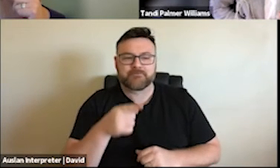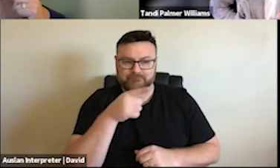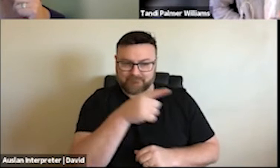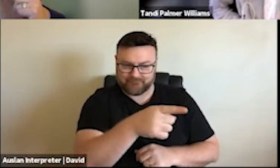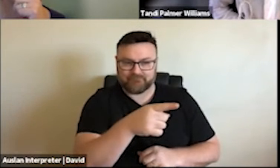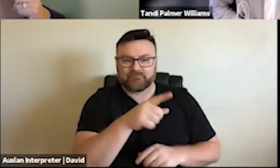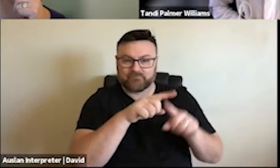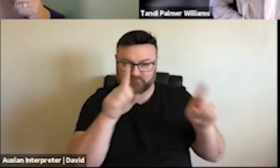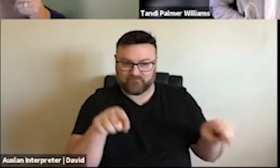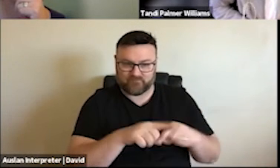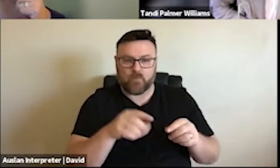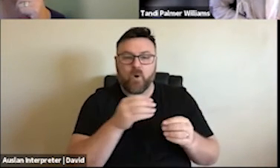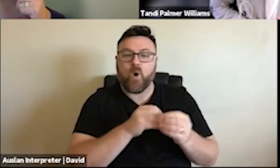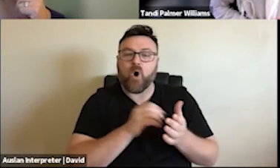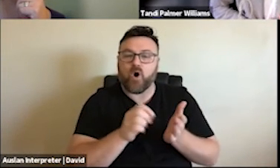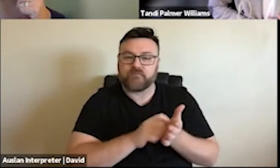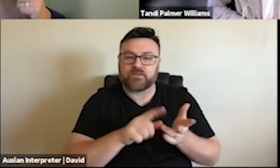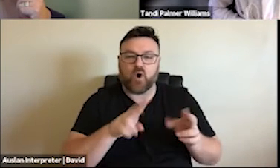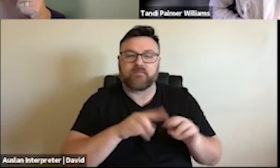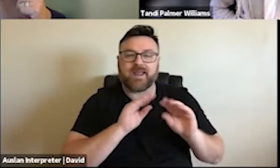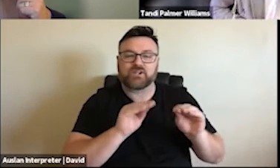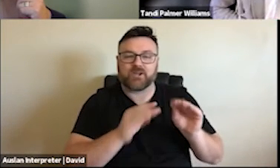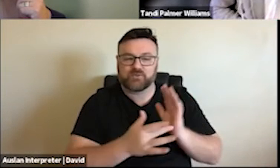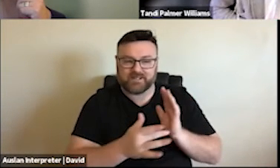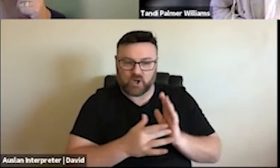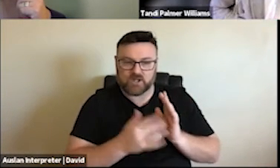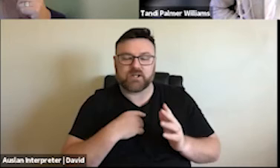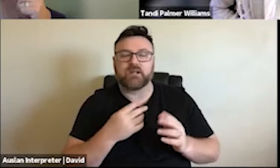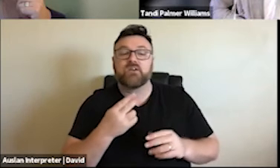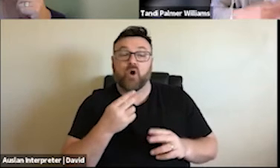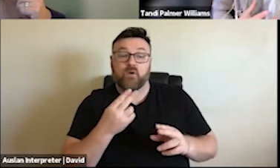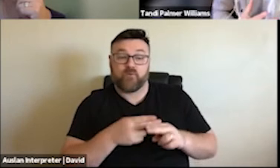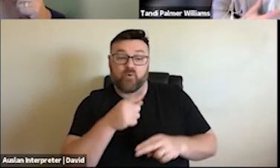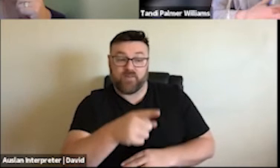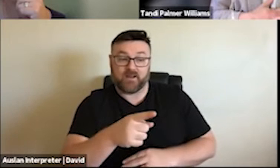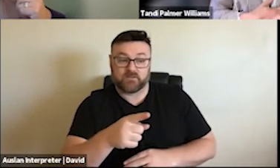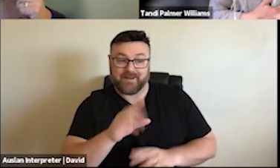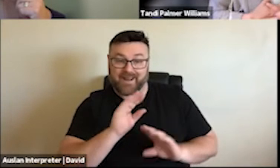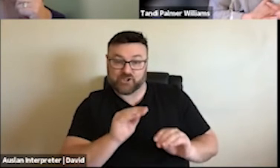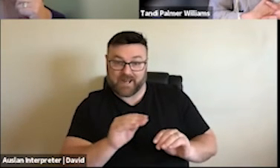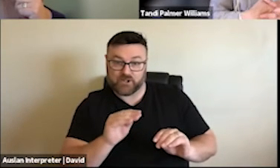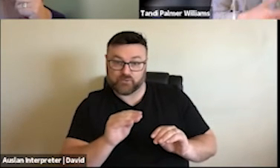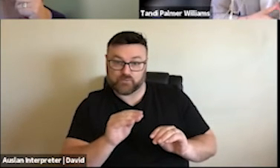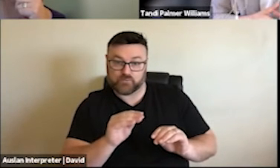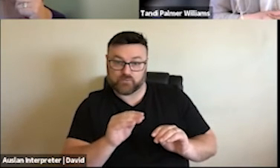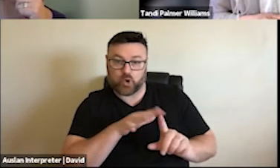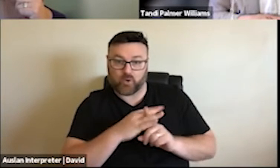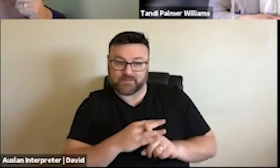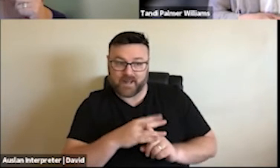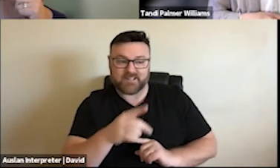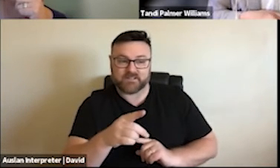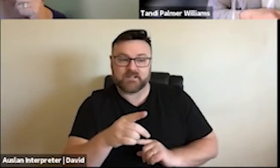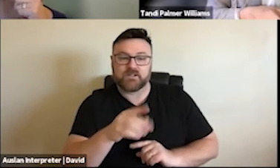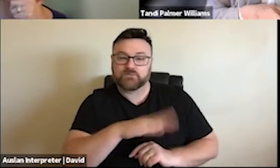in the US and it showed that an education context are kids engaged in digital technology,